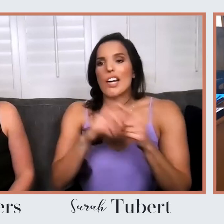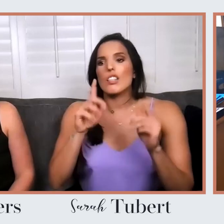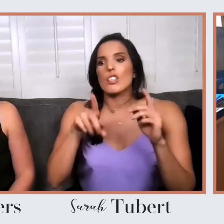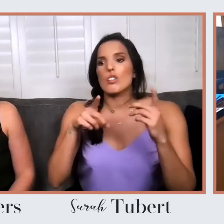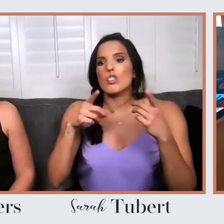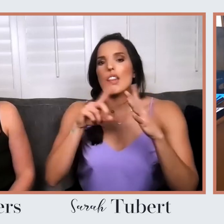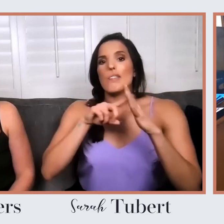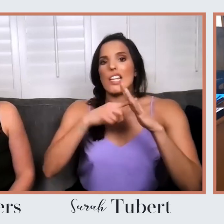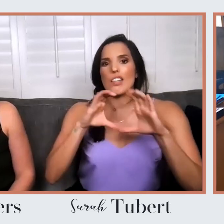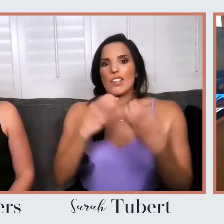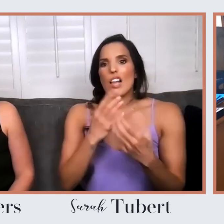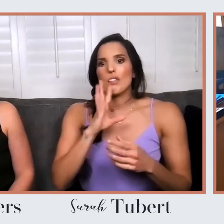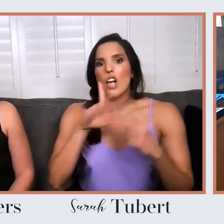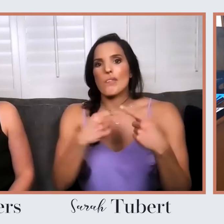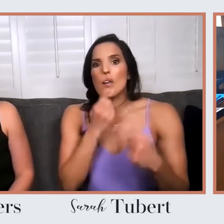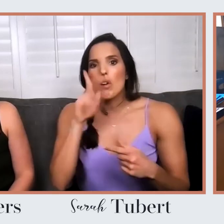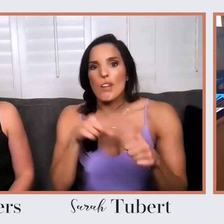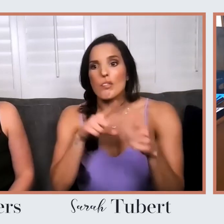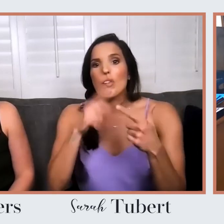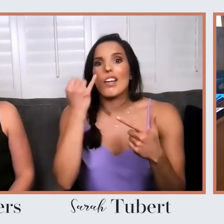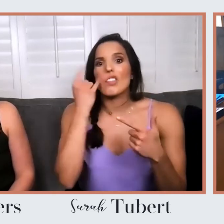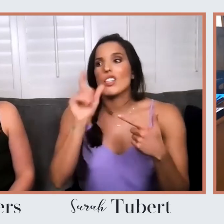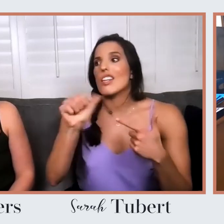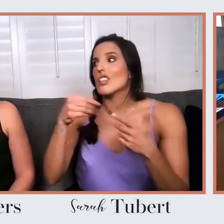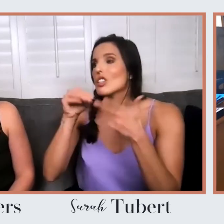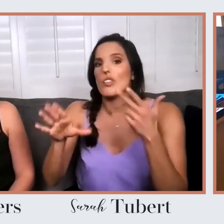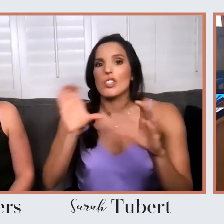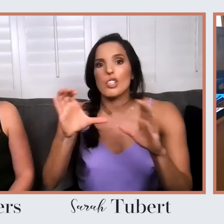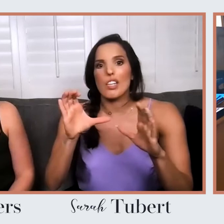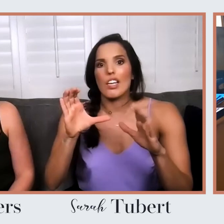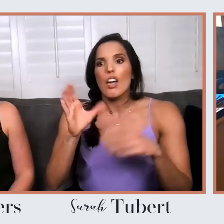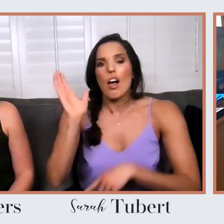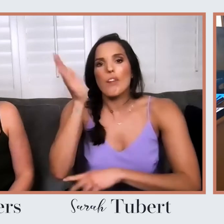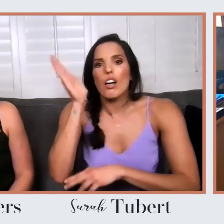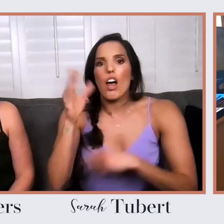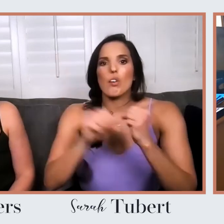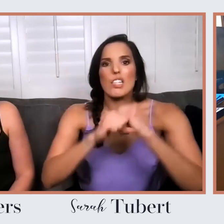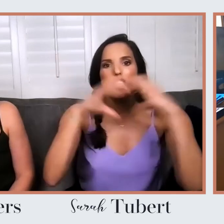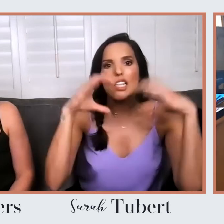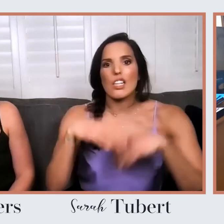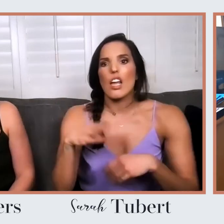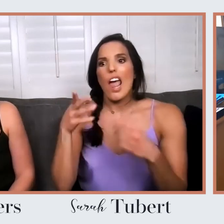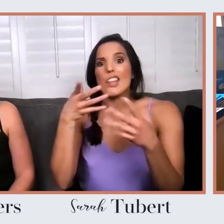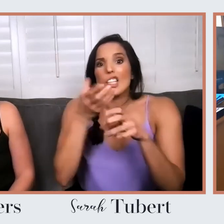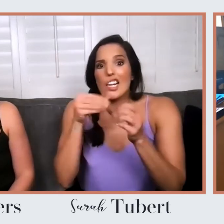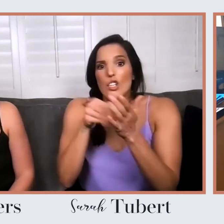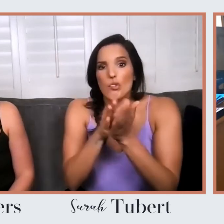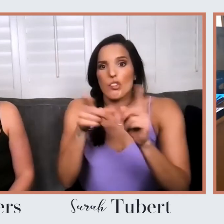but it's in the beginning of class when we talk about warm-ups, or if there's another student doing a monologue or a scene, and they're getting notes